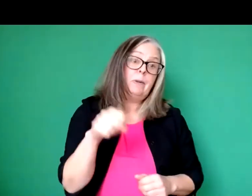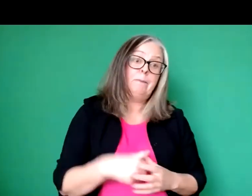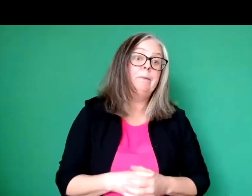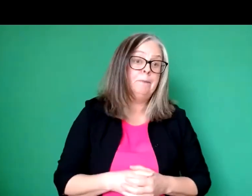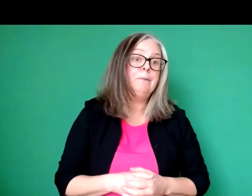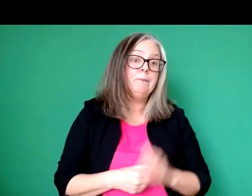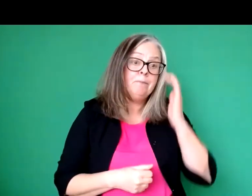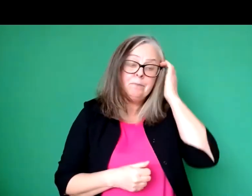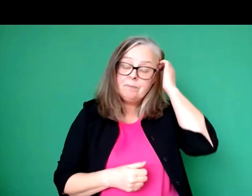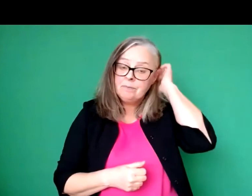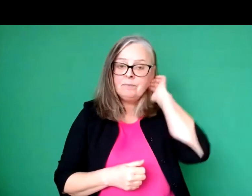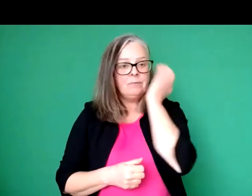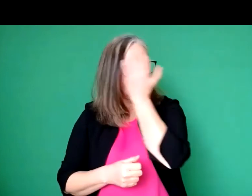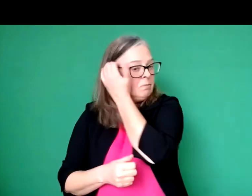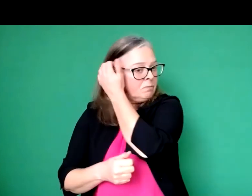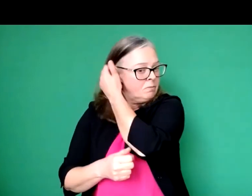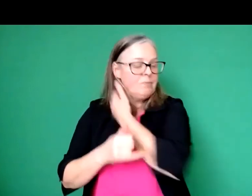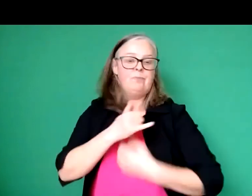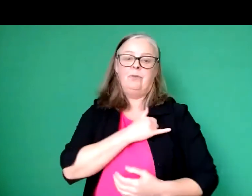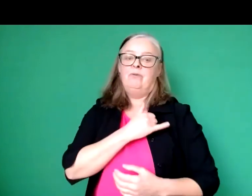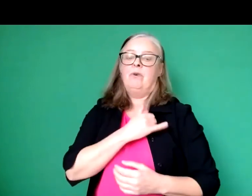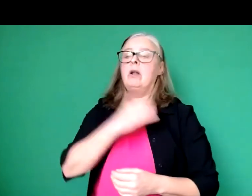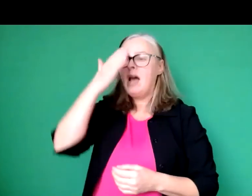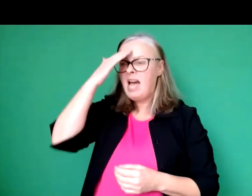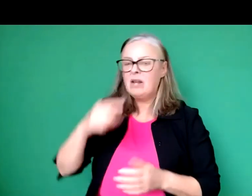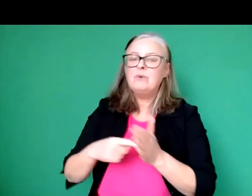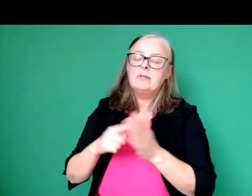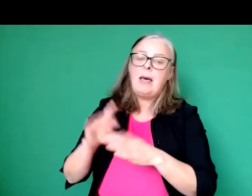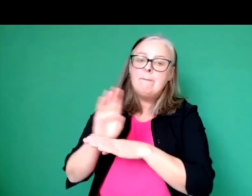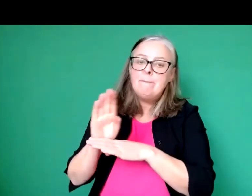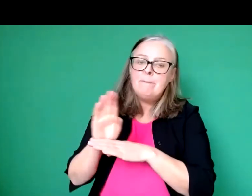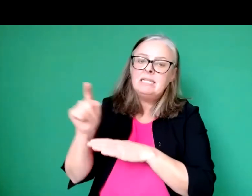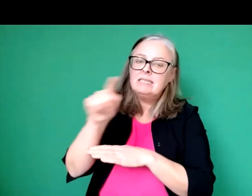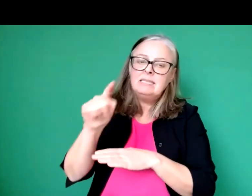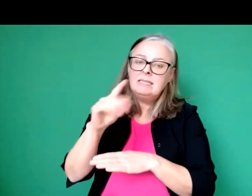and i know that sometimes um businesses are are a little worried they're worried that